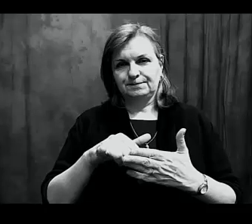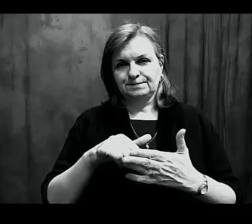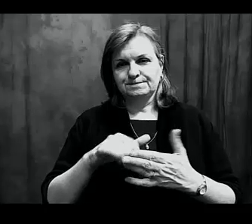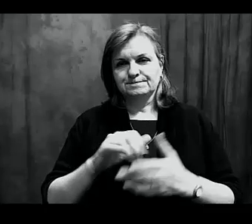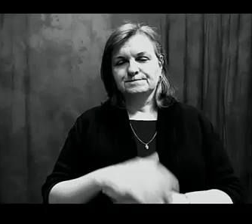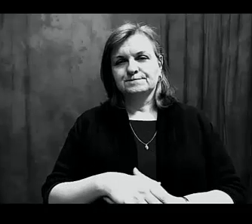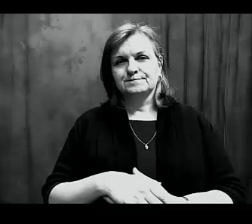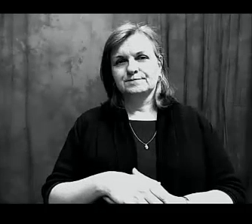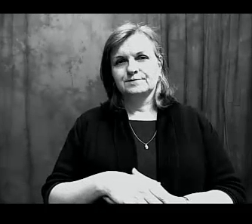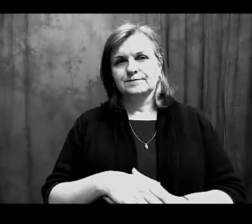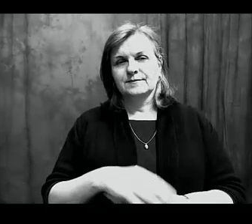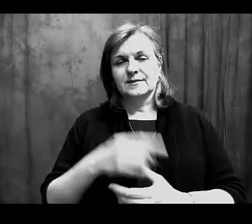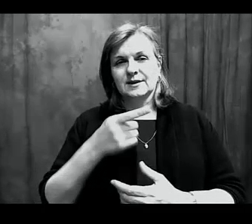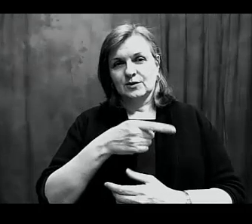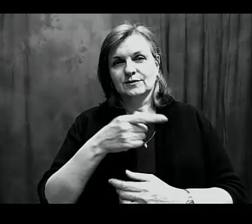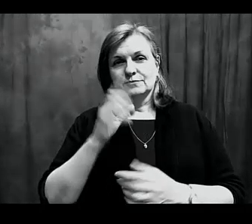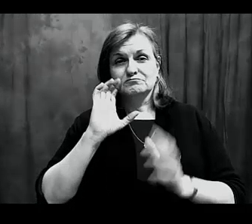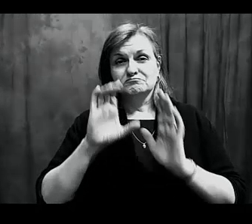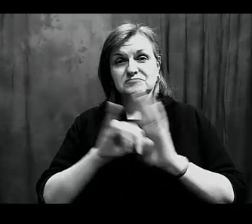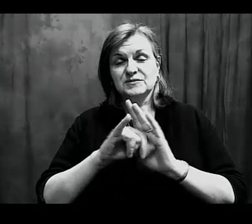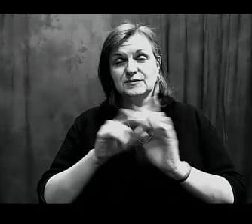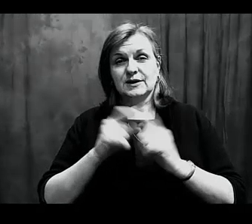and I'm going to show you why we think that's the case